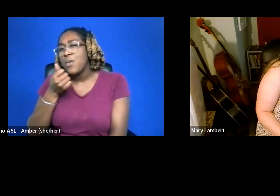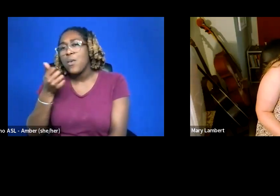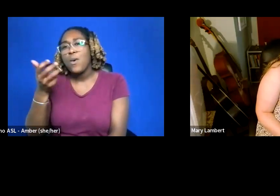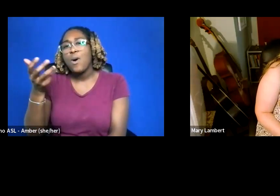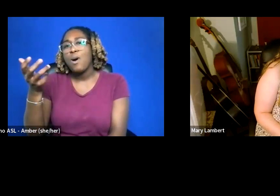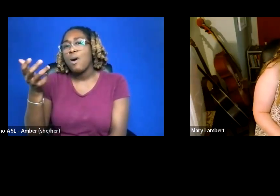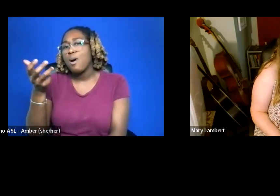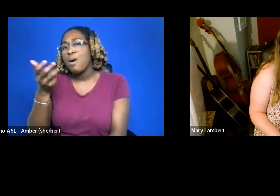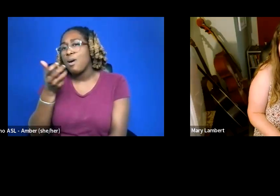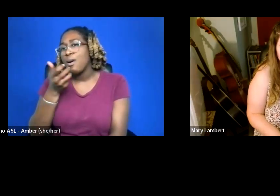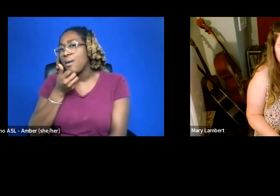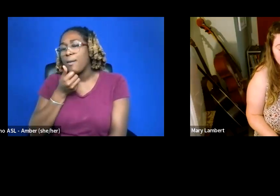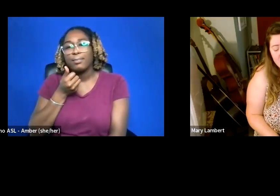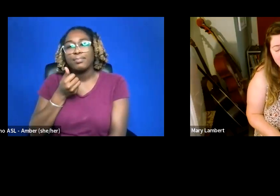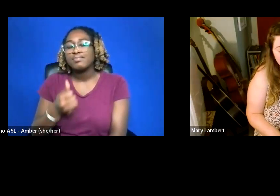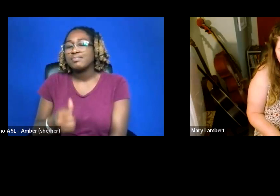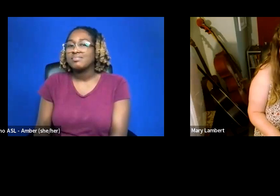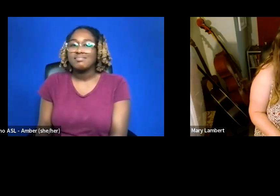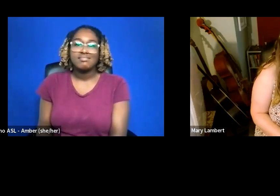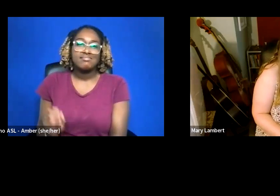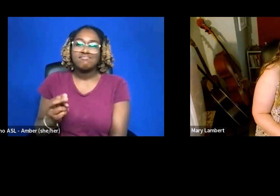Oh, oh.